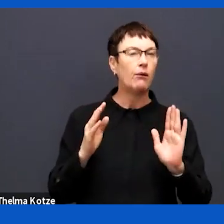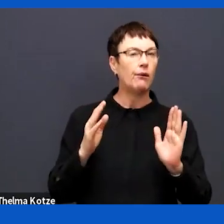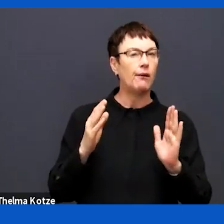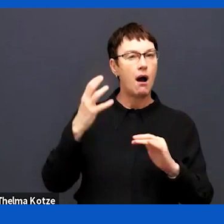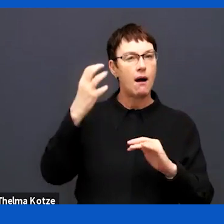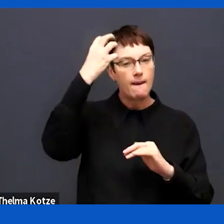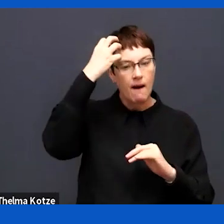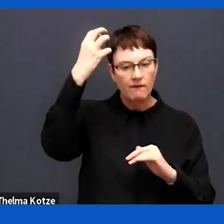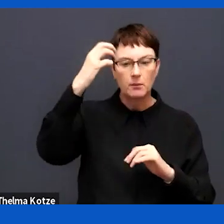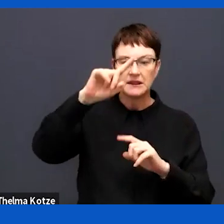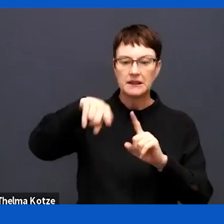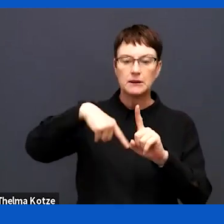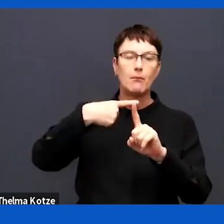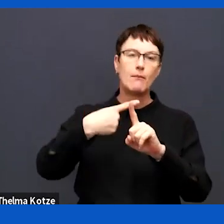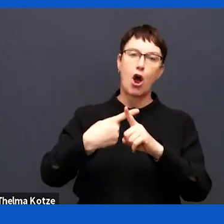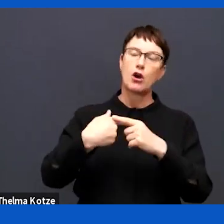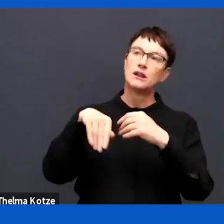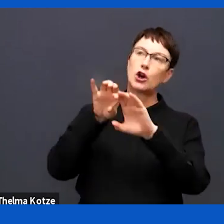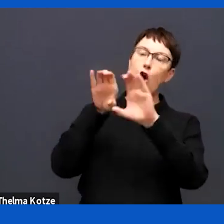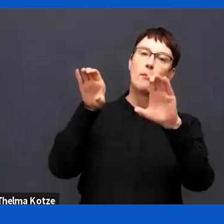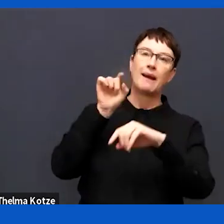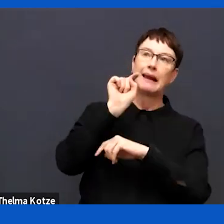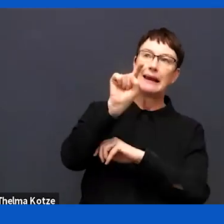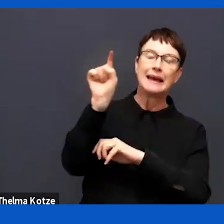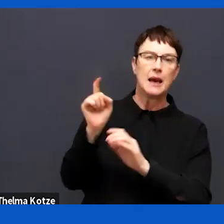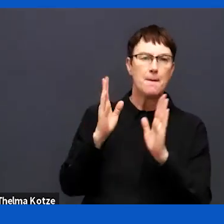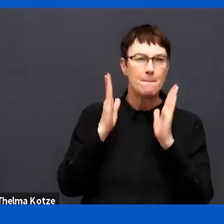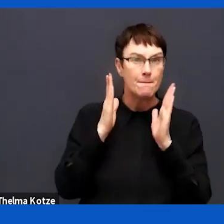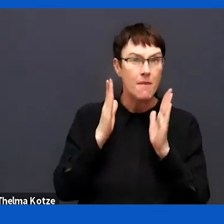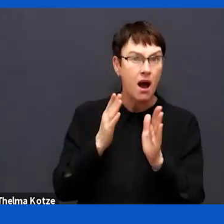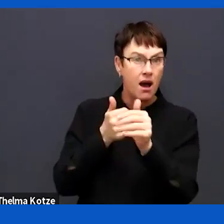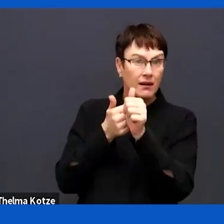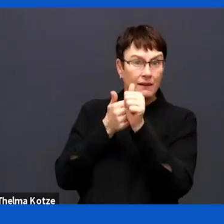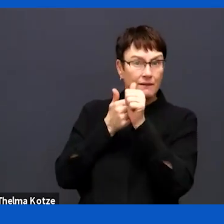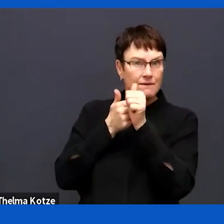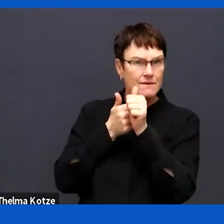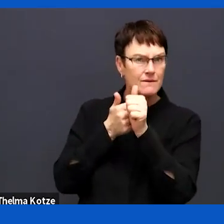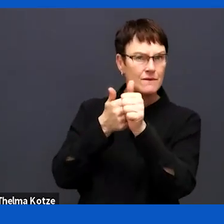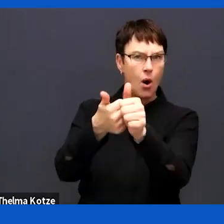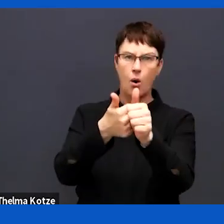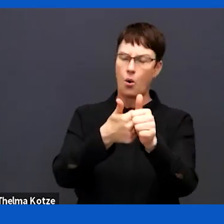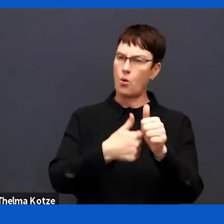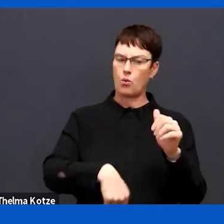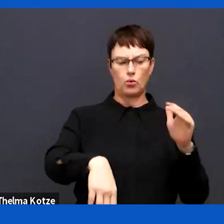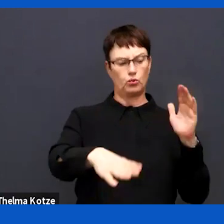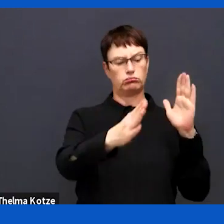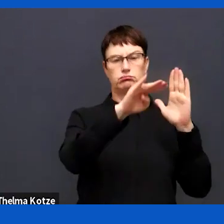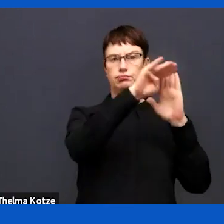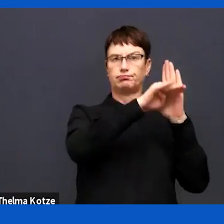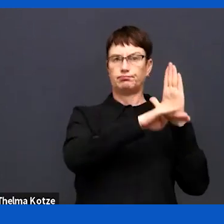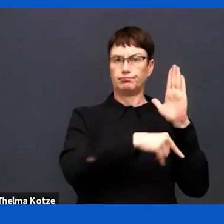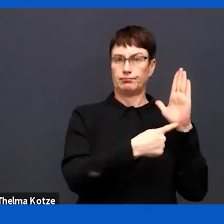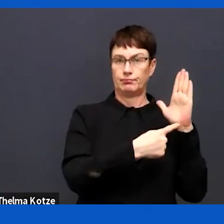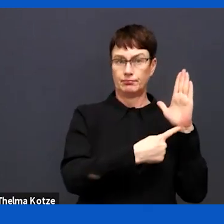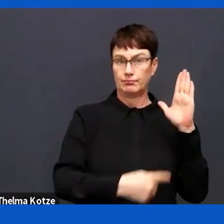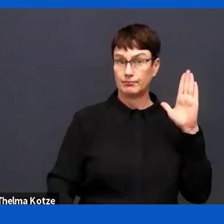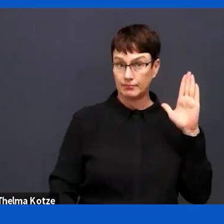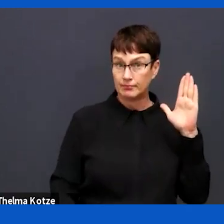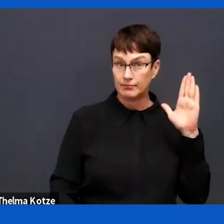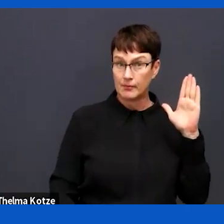way to go. Um ... in the European Parliament, in the accessibility team where I work,